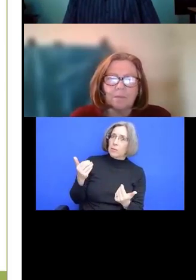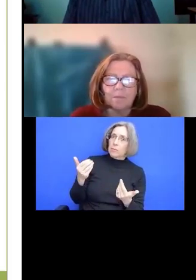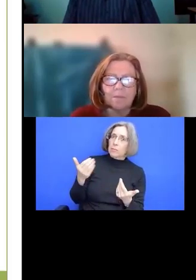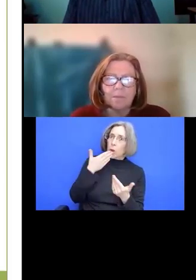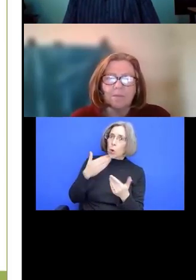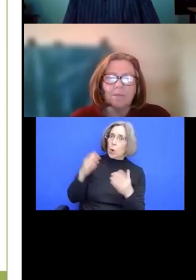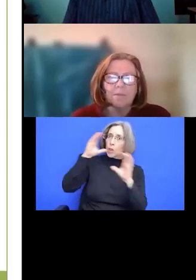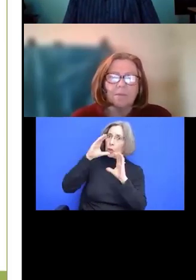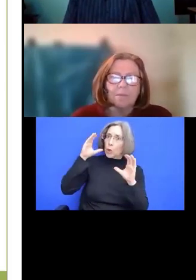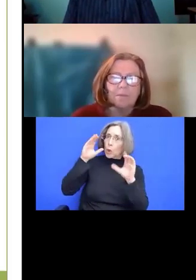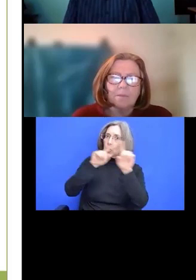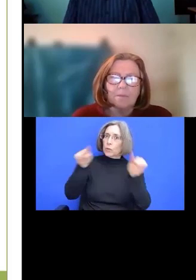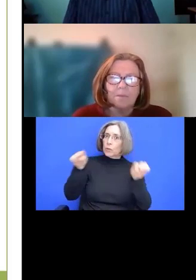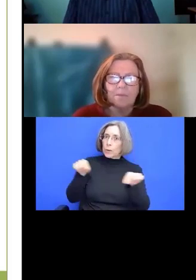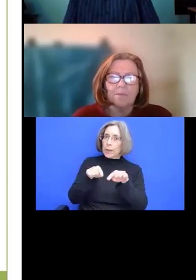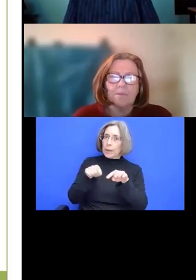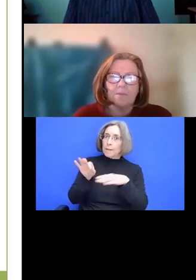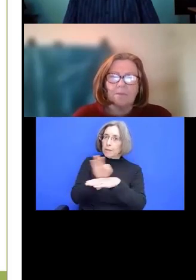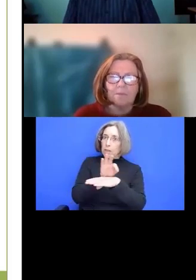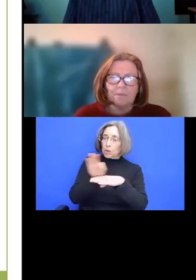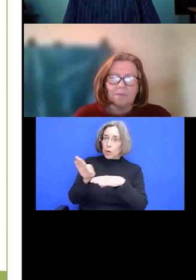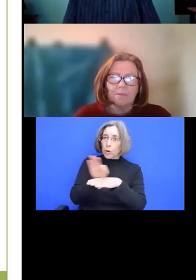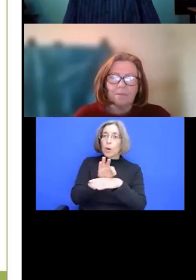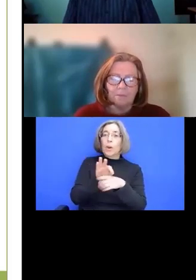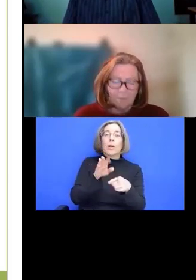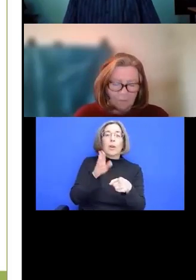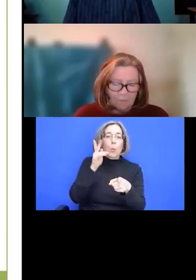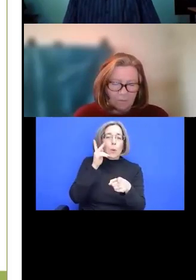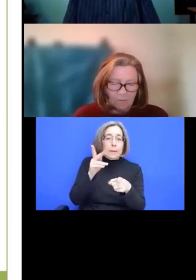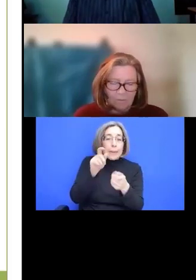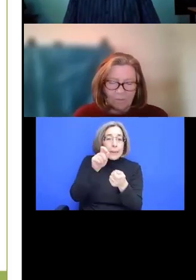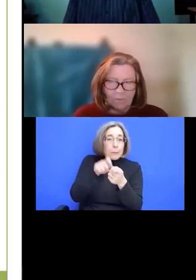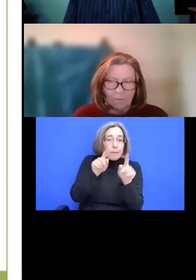You'll see that there's a specific screen for close out